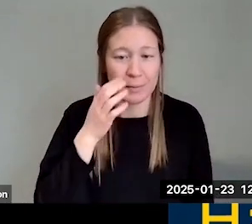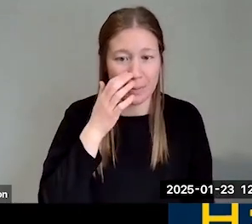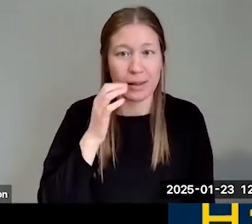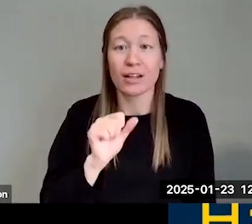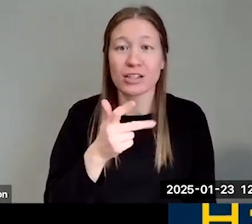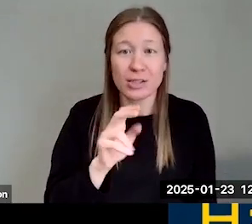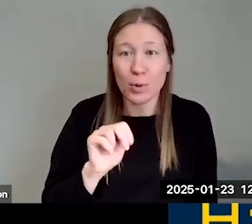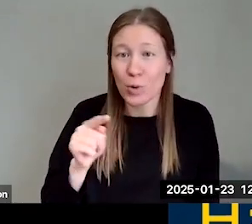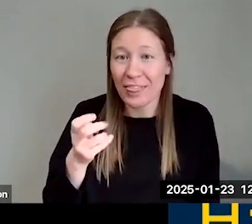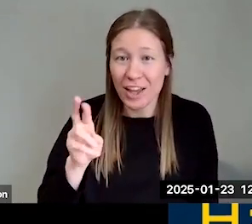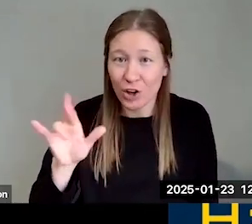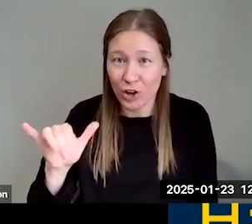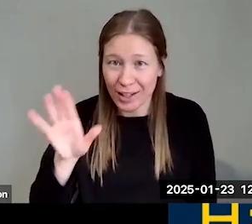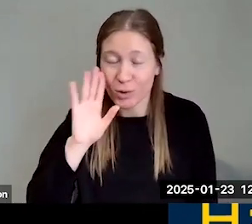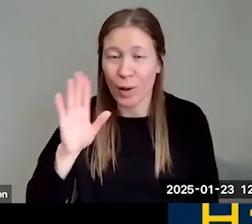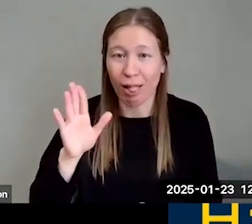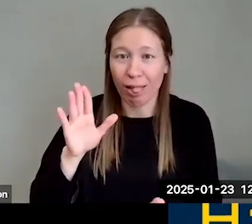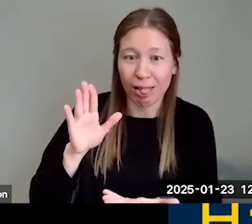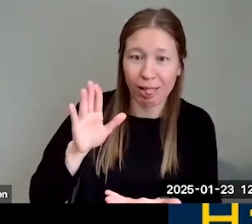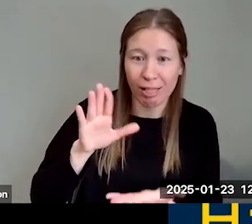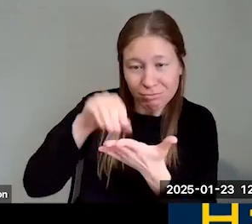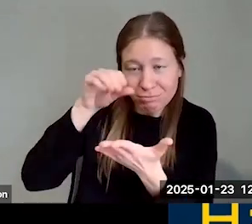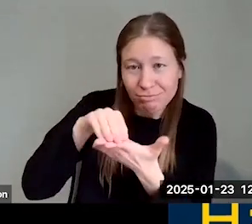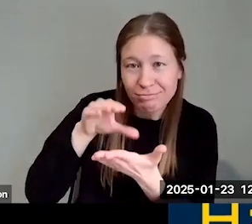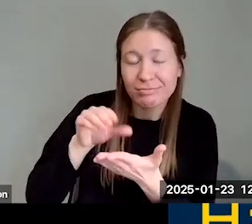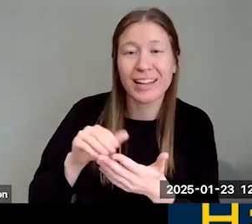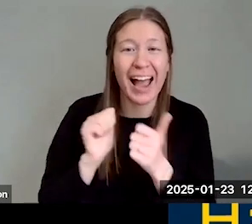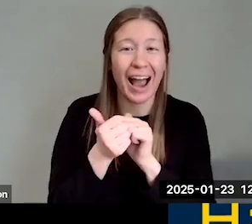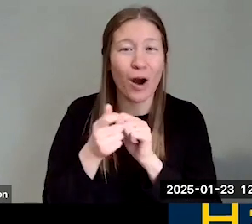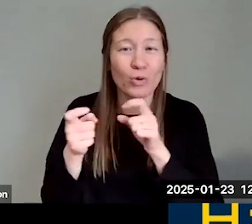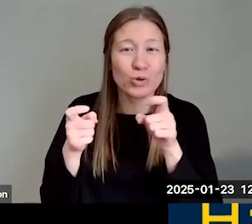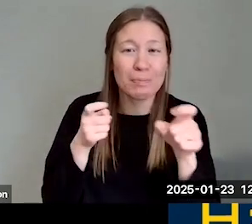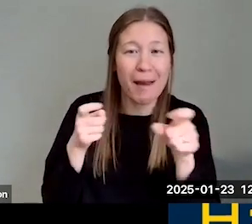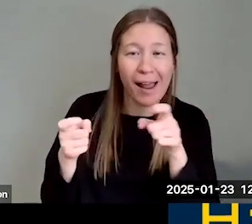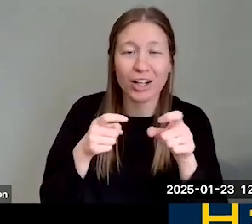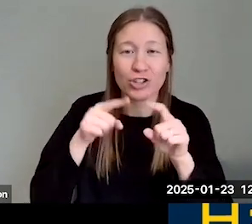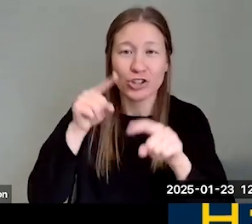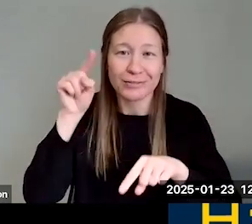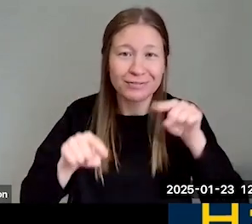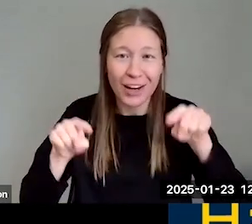and how to manage your varying levels of spoons